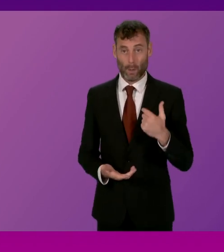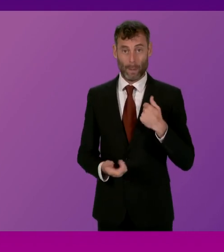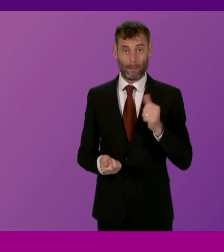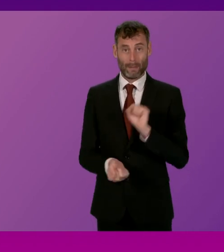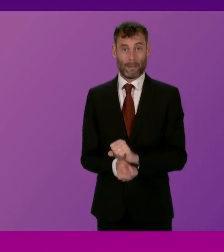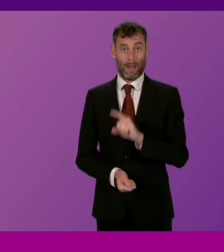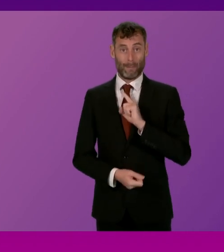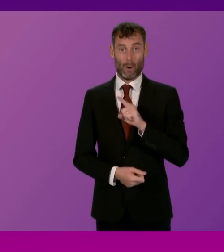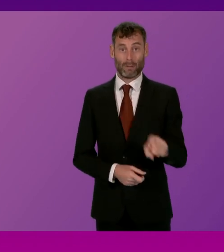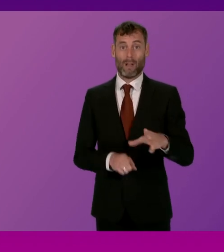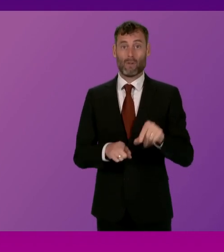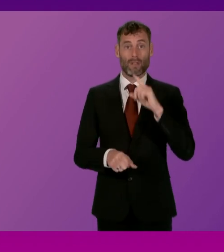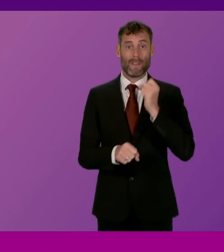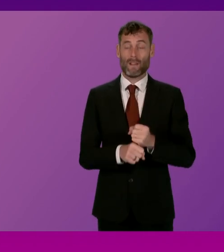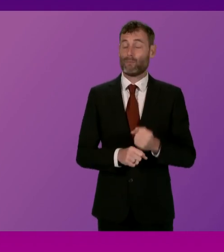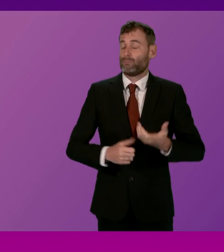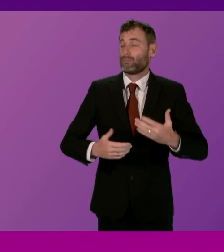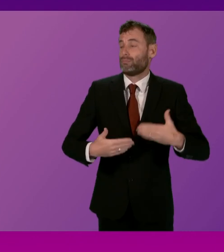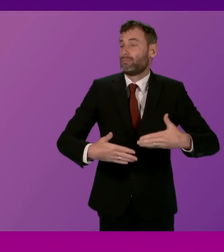to Scotland to help us in our journey to net zero.